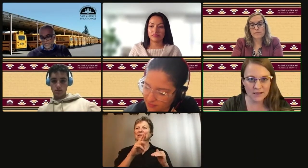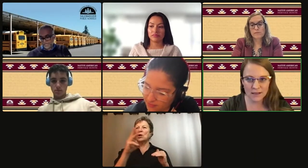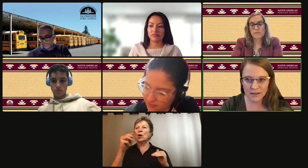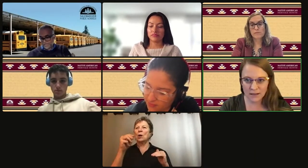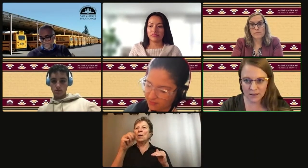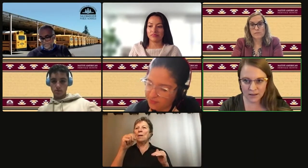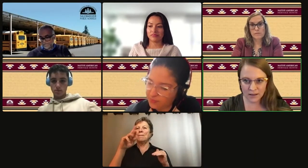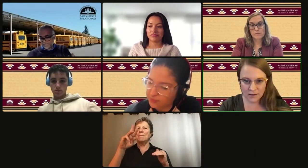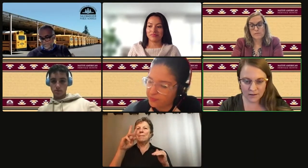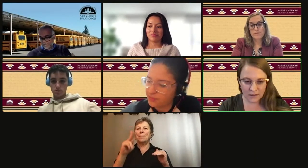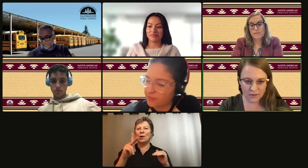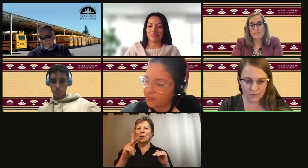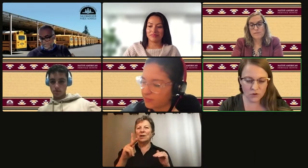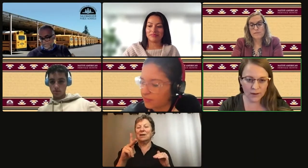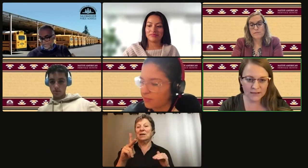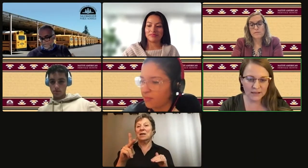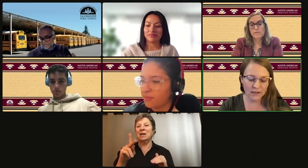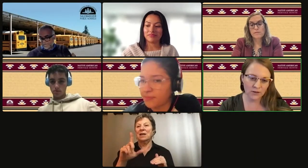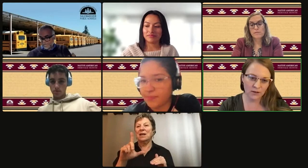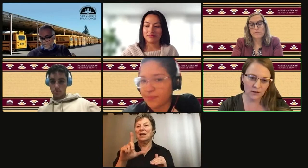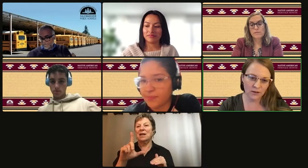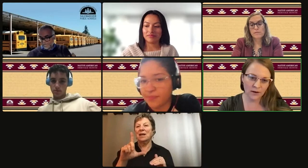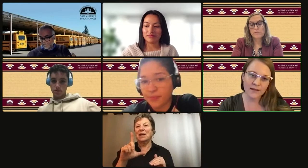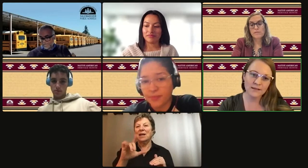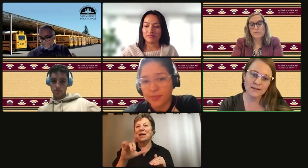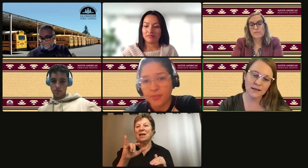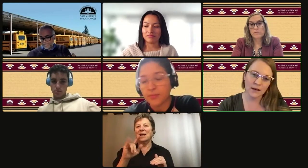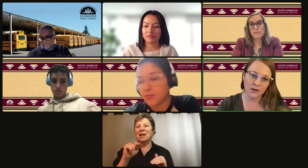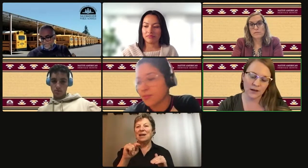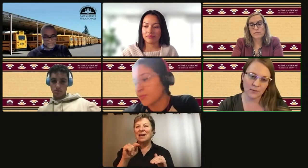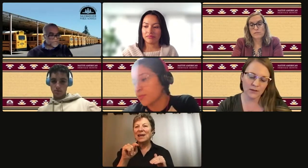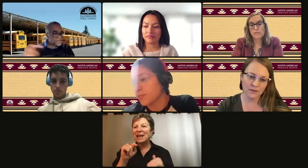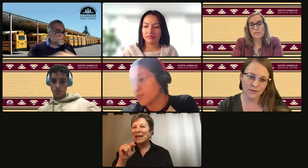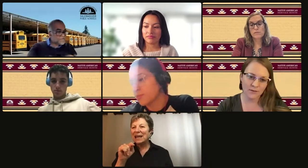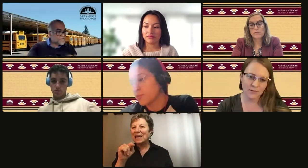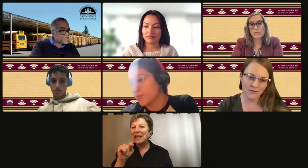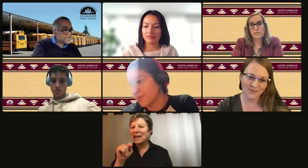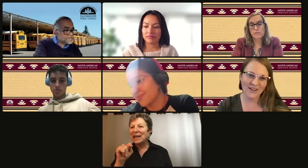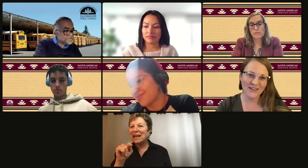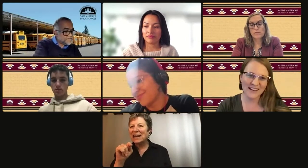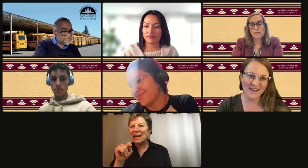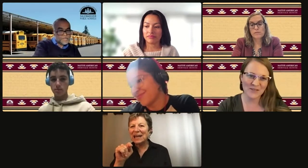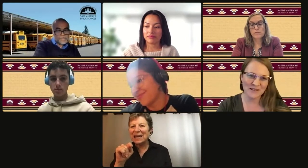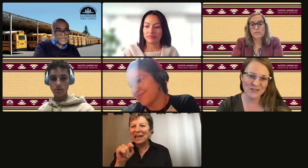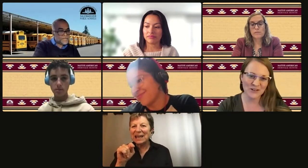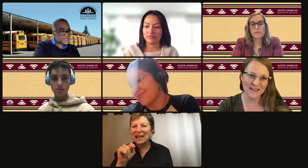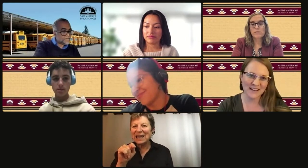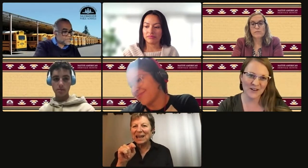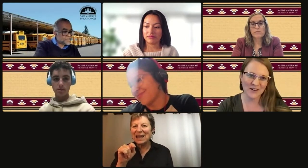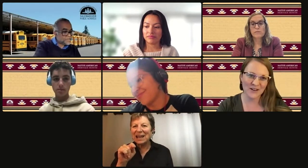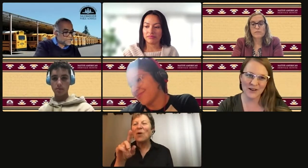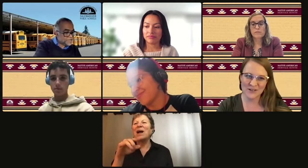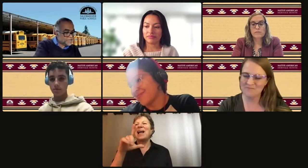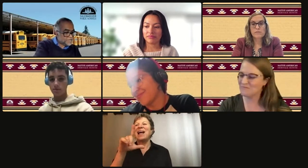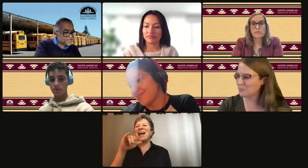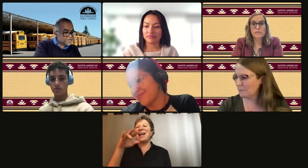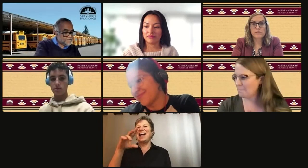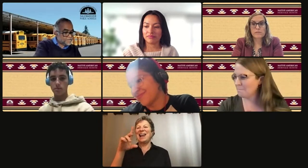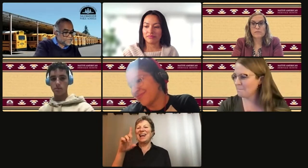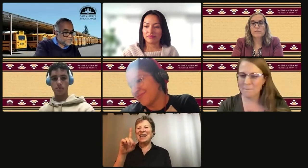OK. NEXT DO WE HAVE. MR. KEY?